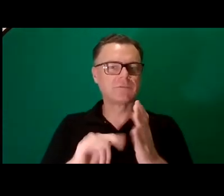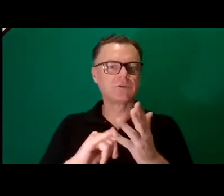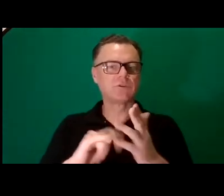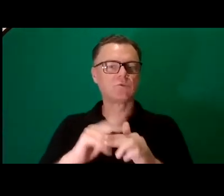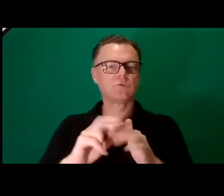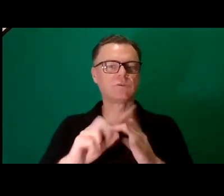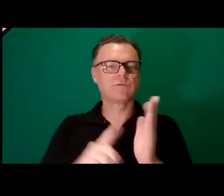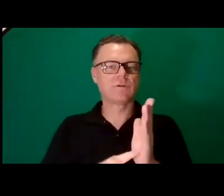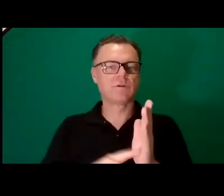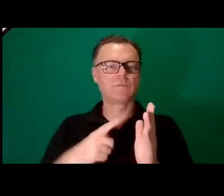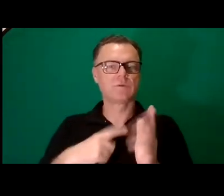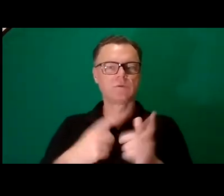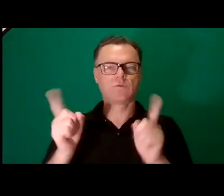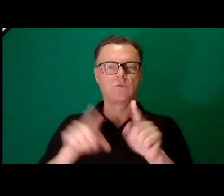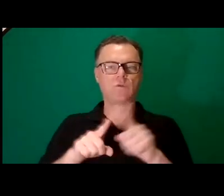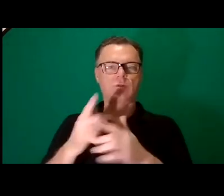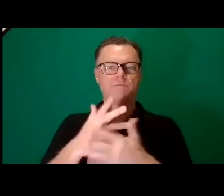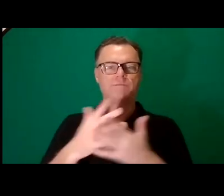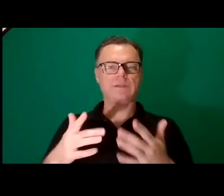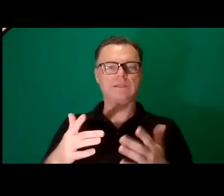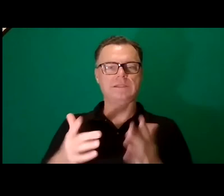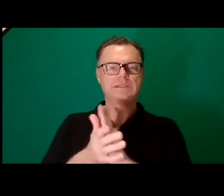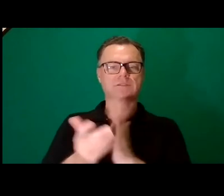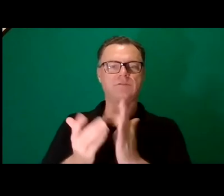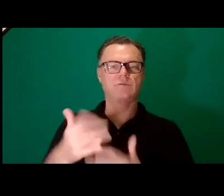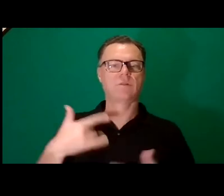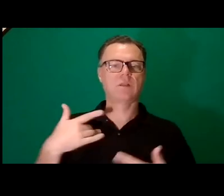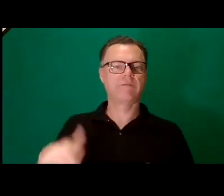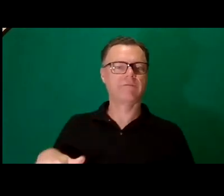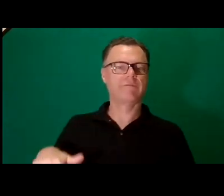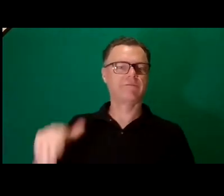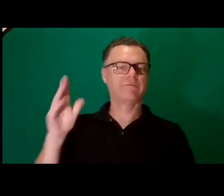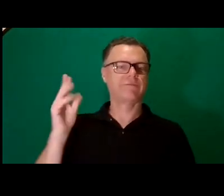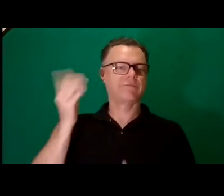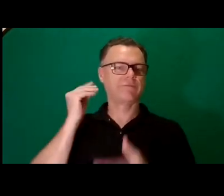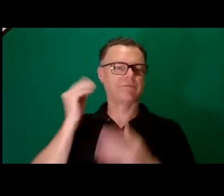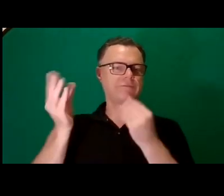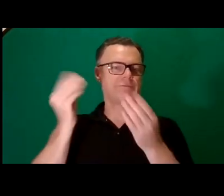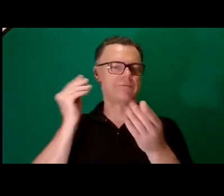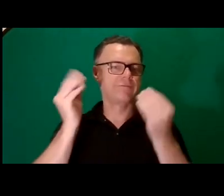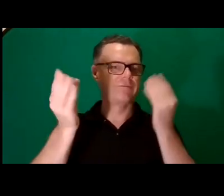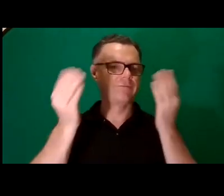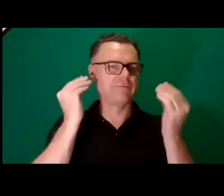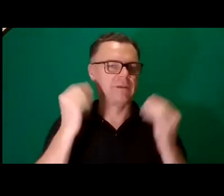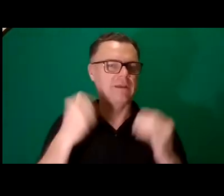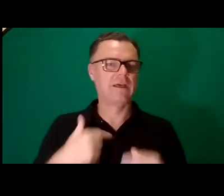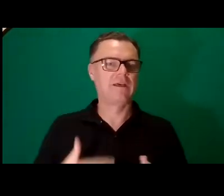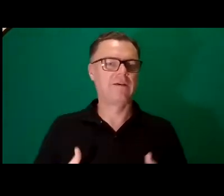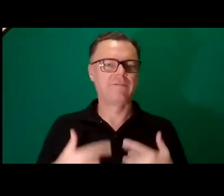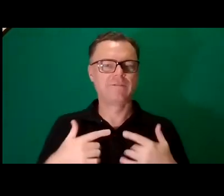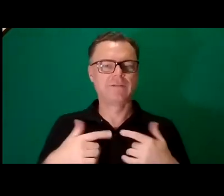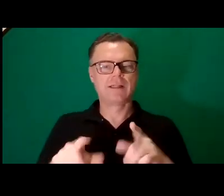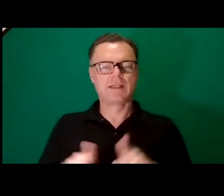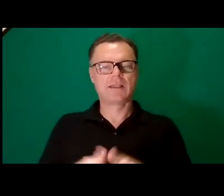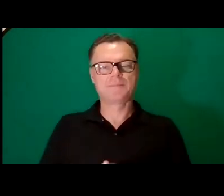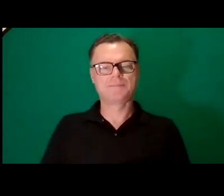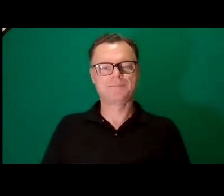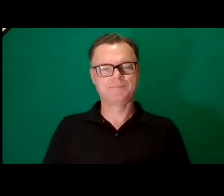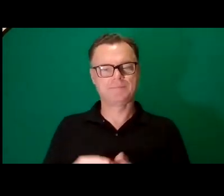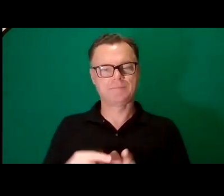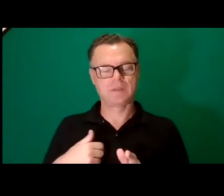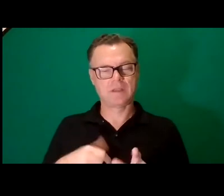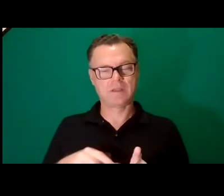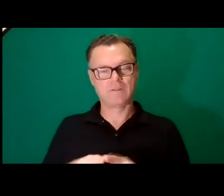up a lot of skills along the way that I feel like I've learned so much from deaf people